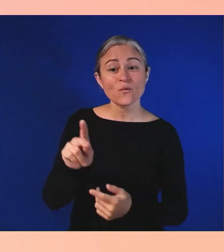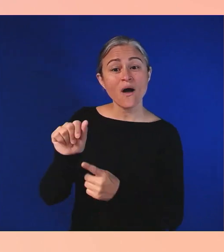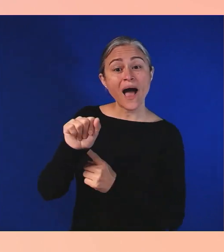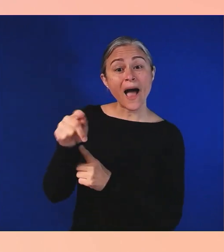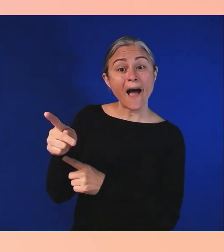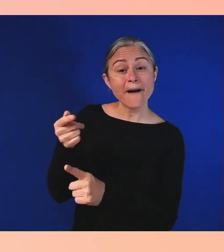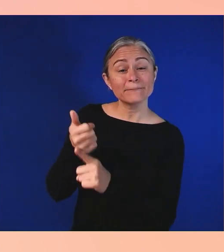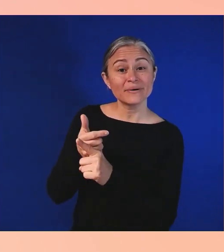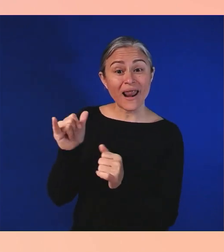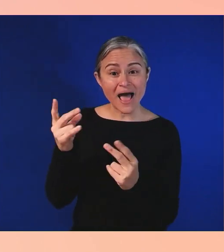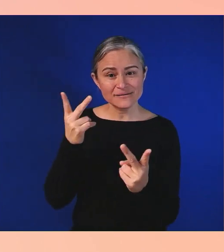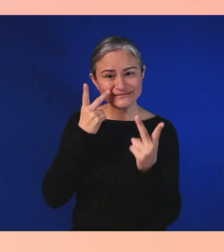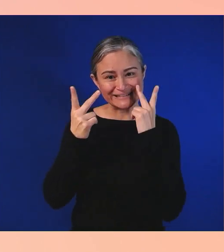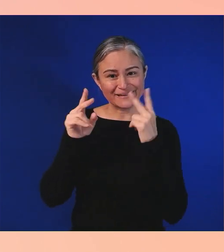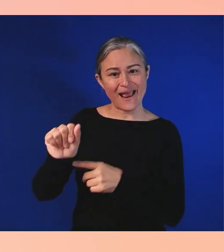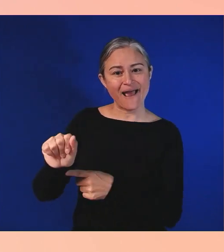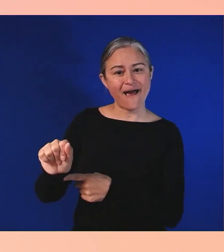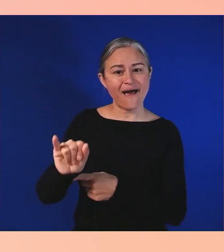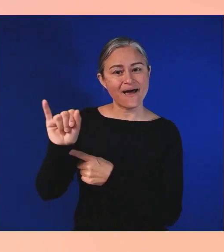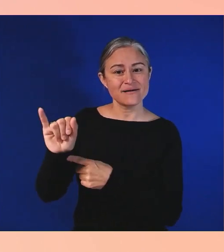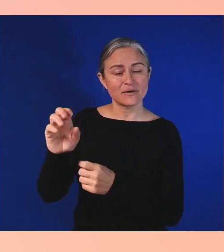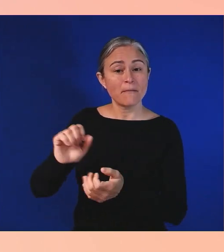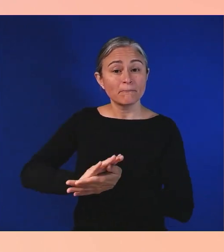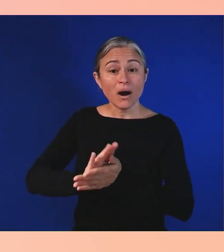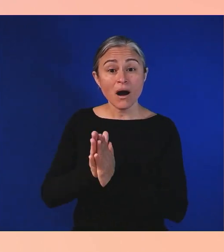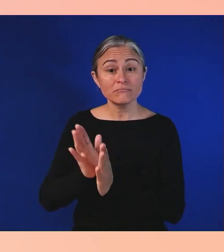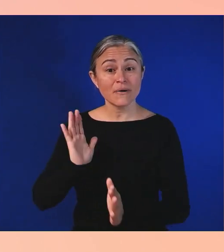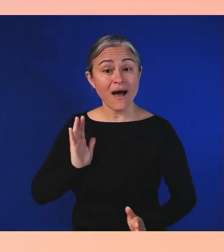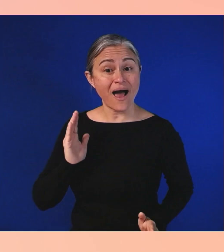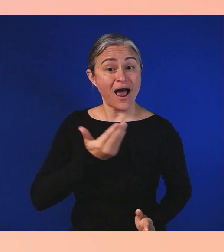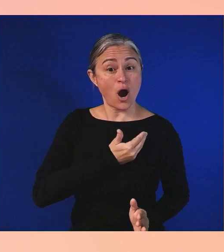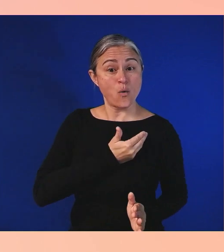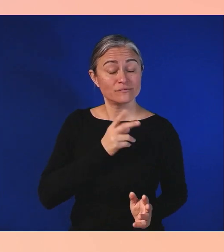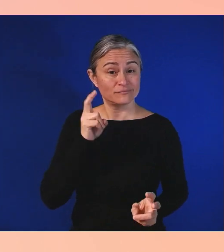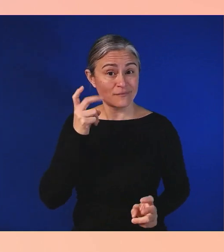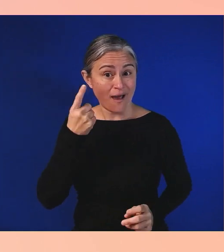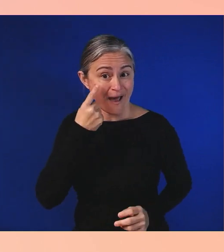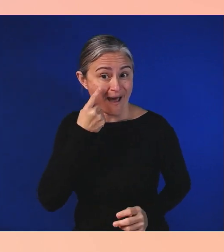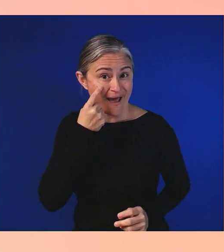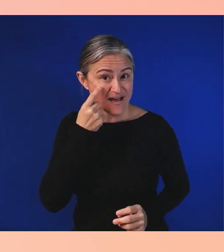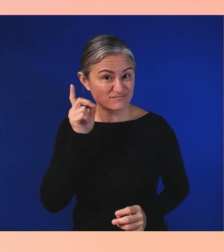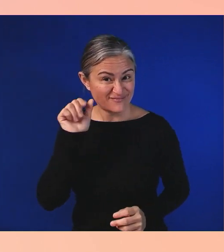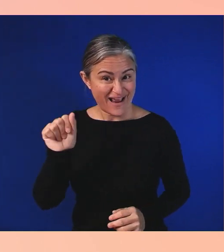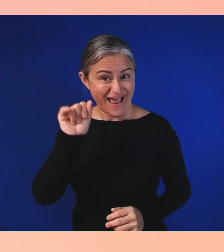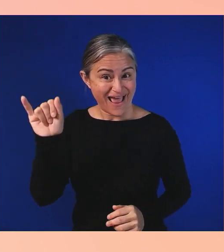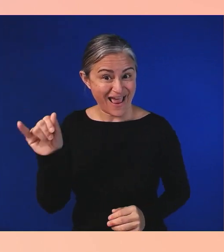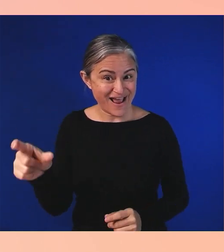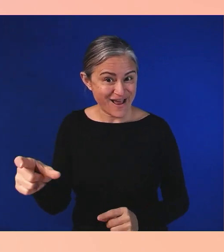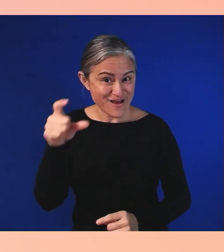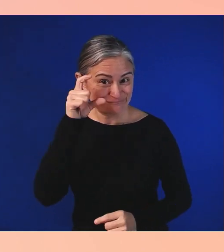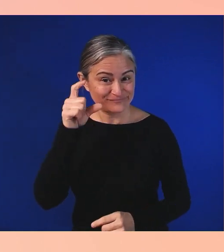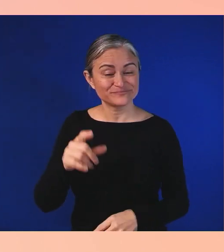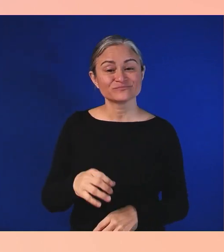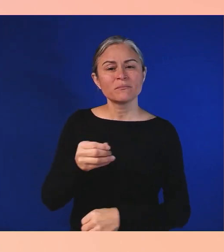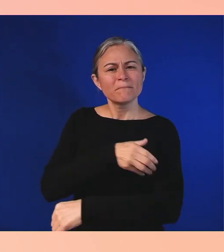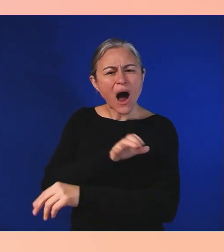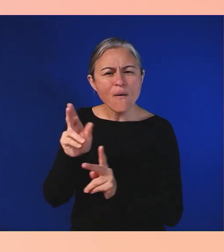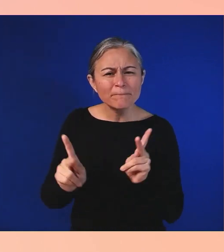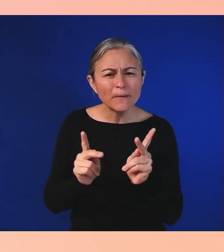Empowering the persons with disability, making the world full of possibilities.